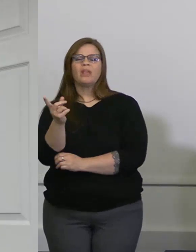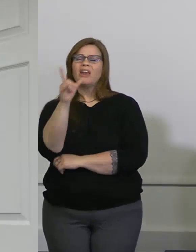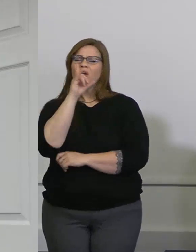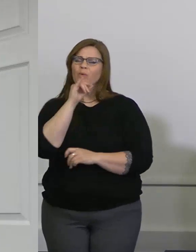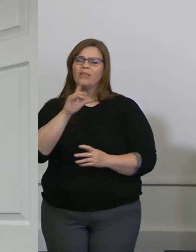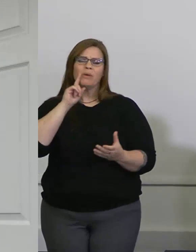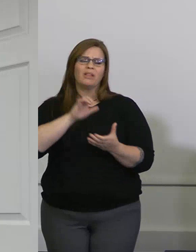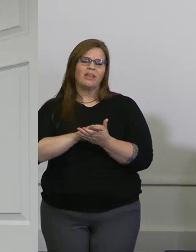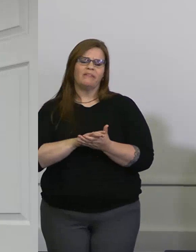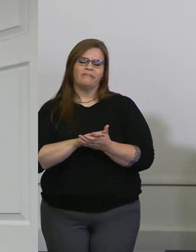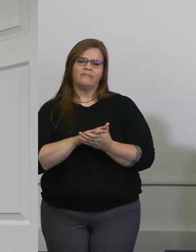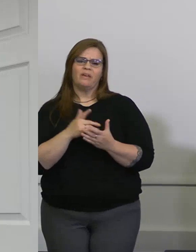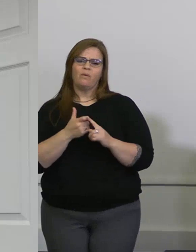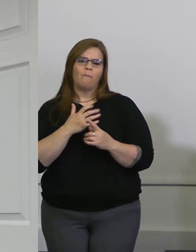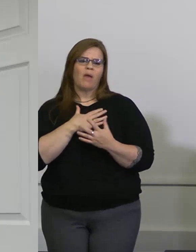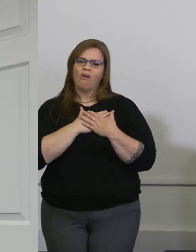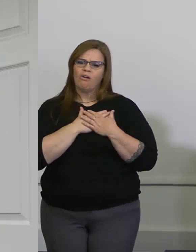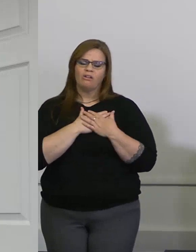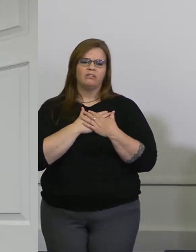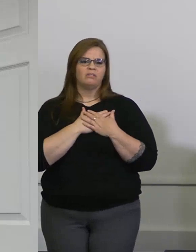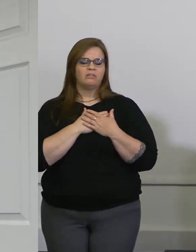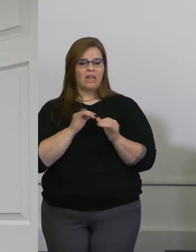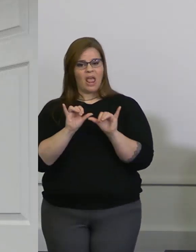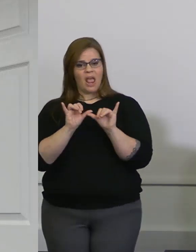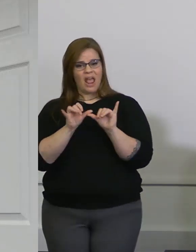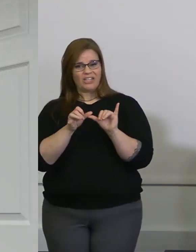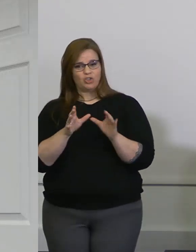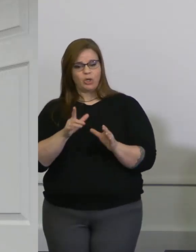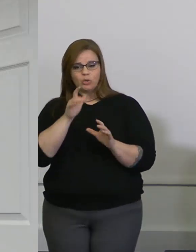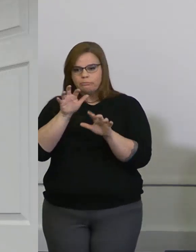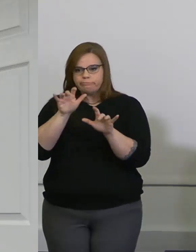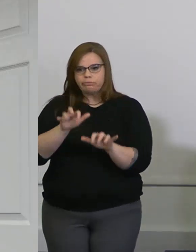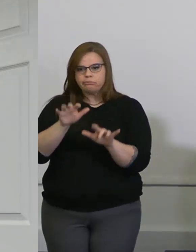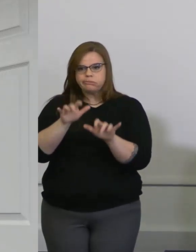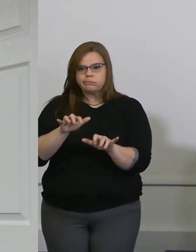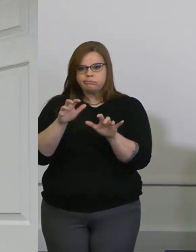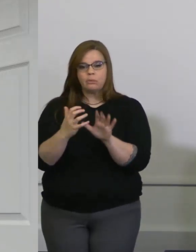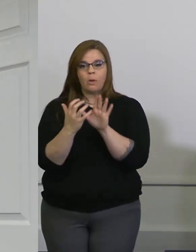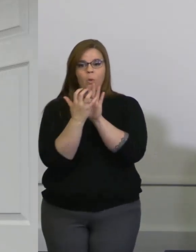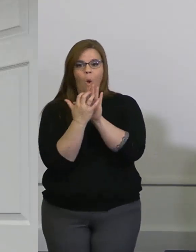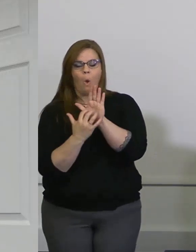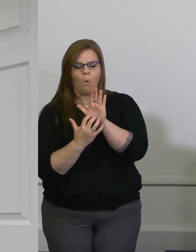heart and that is engineers that are writing code, they want to create inclusive experiences.